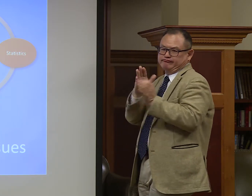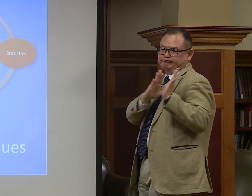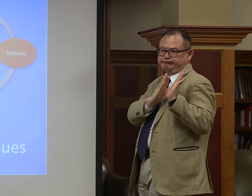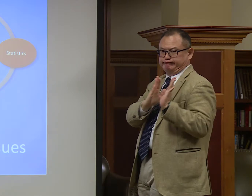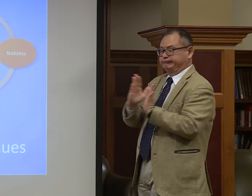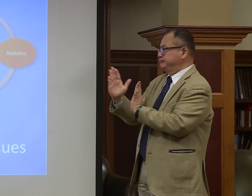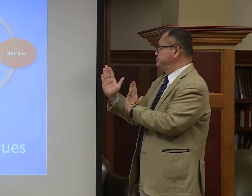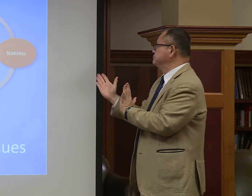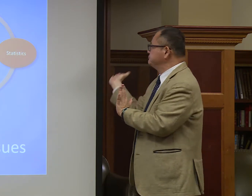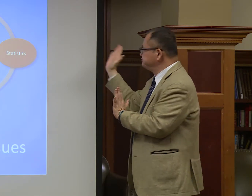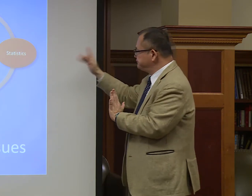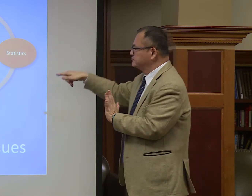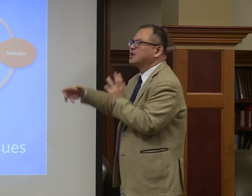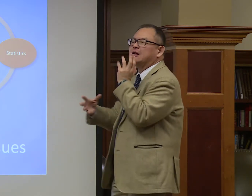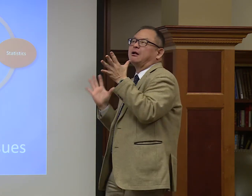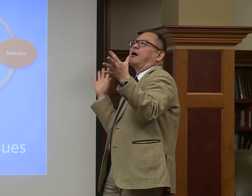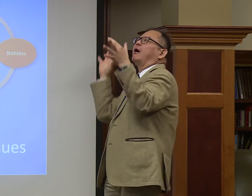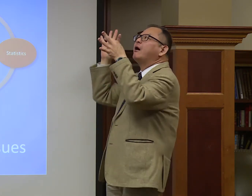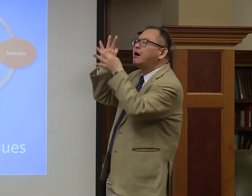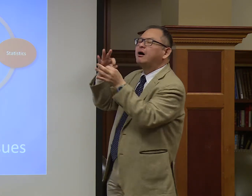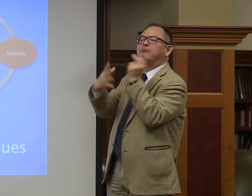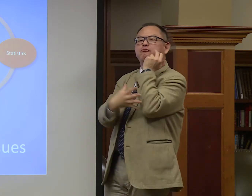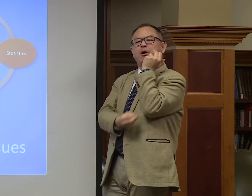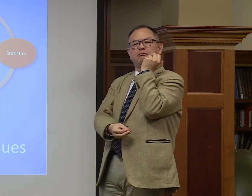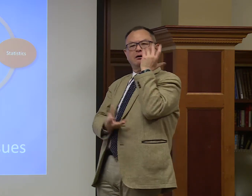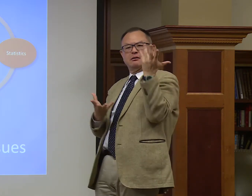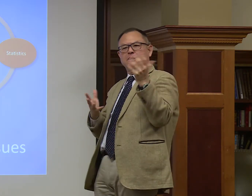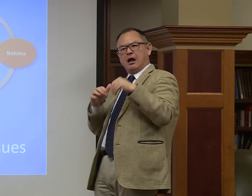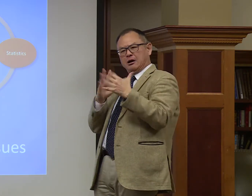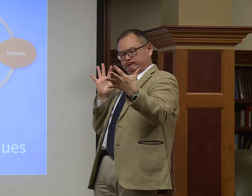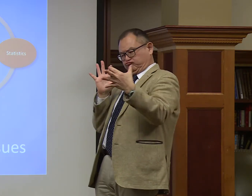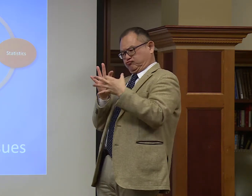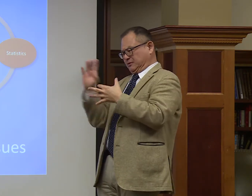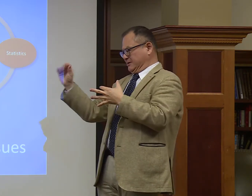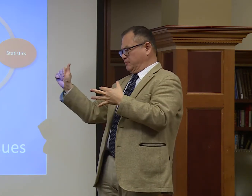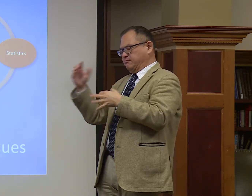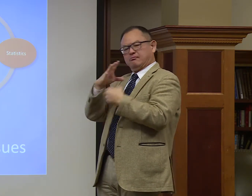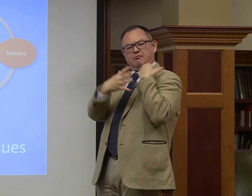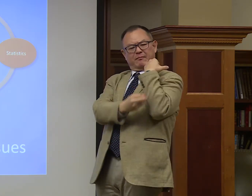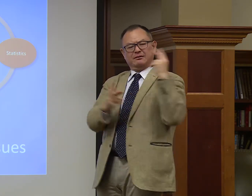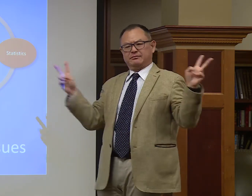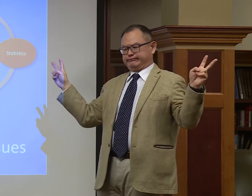And then, how are all of these related to poverty? How do all of these things connect?